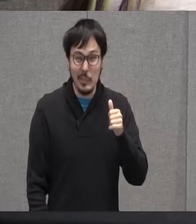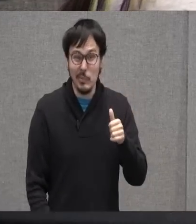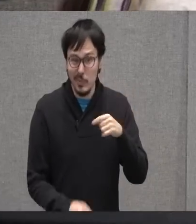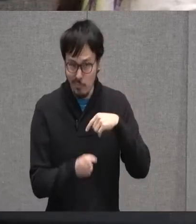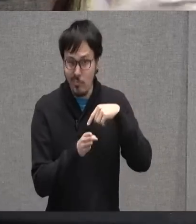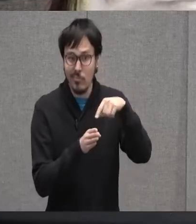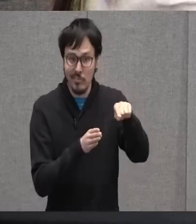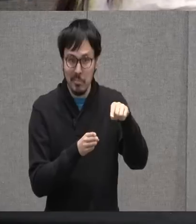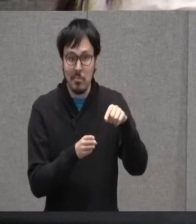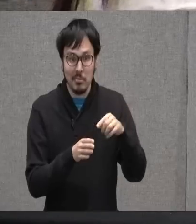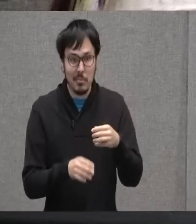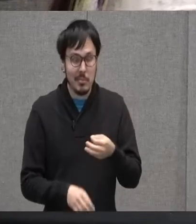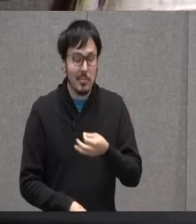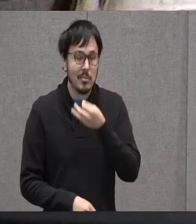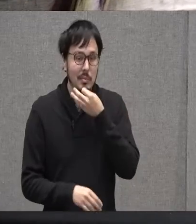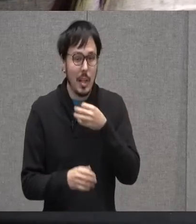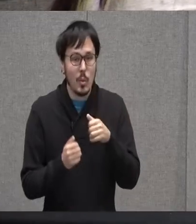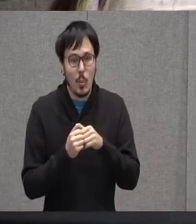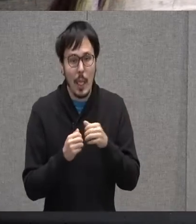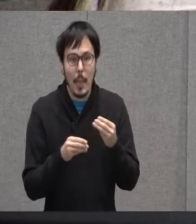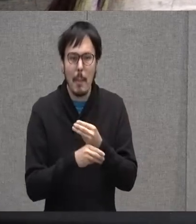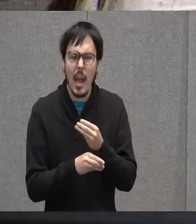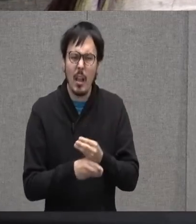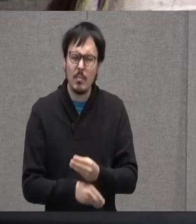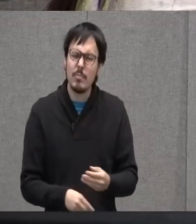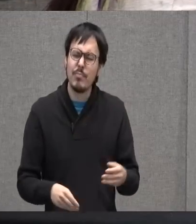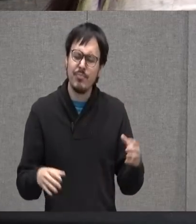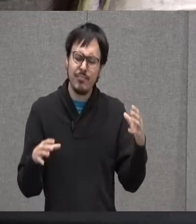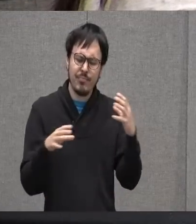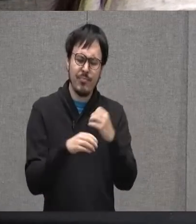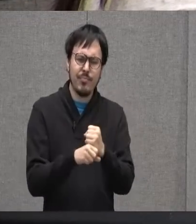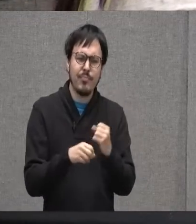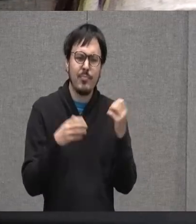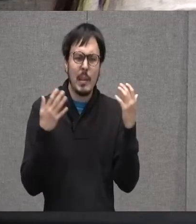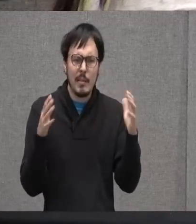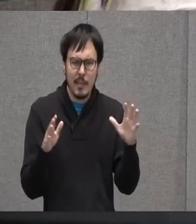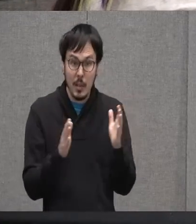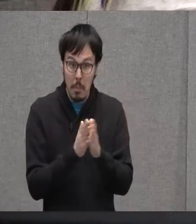So now that you've read this story, do you love math?